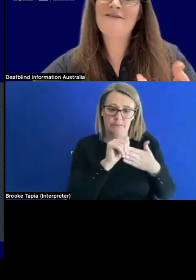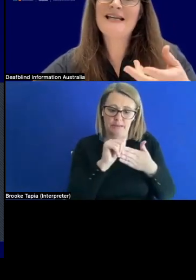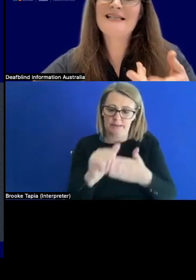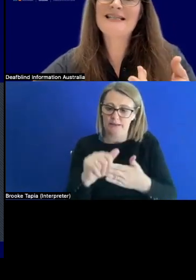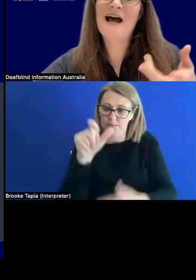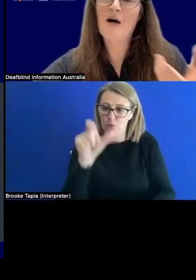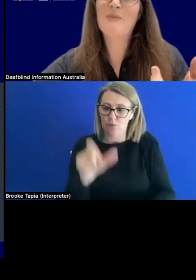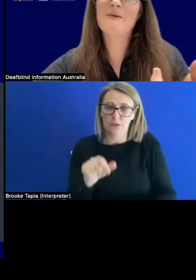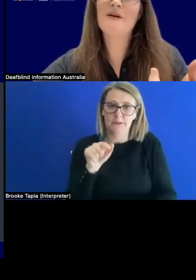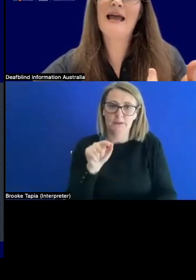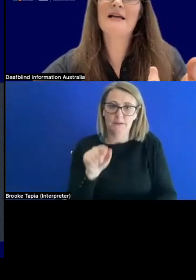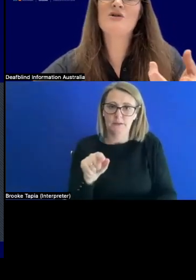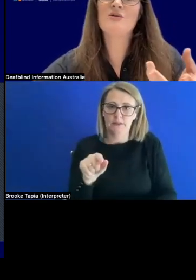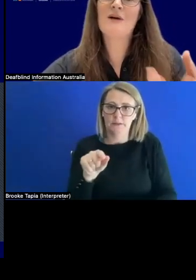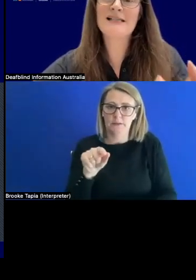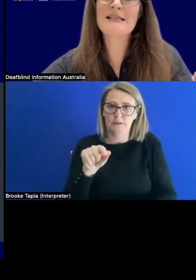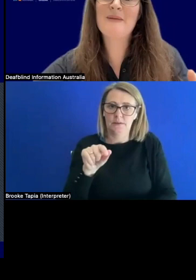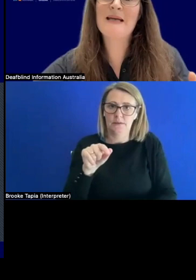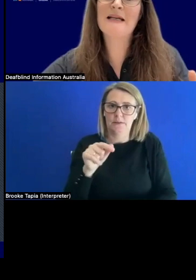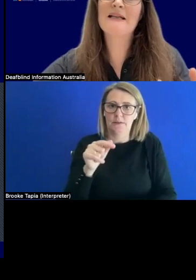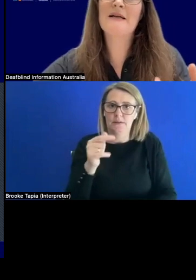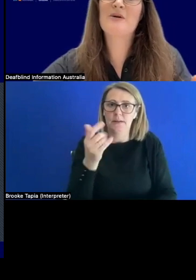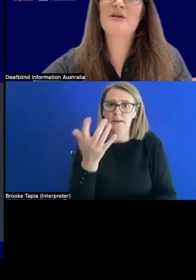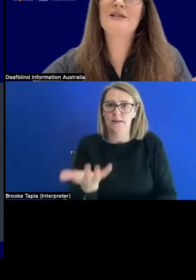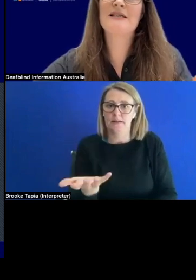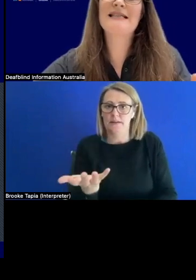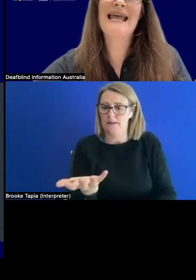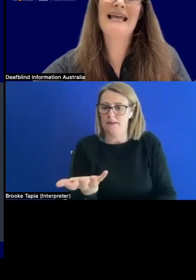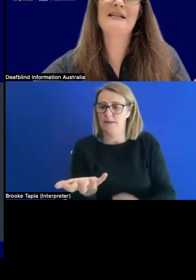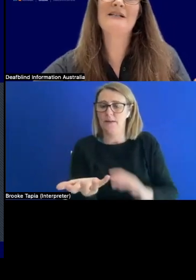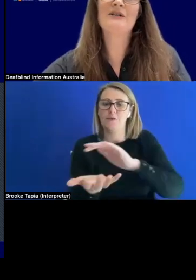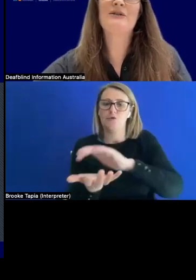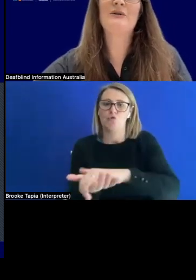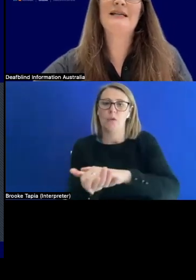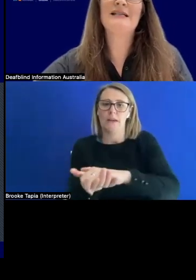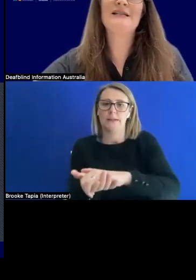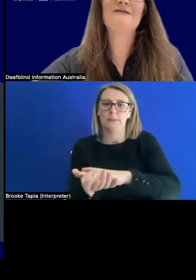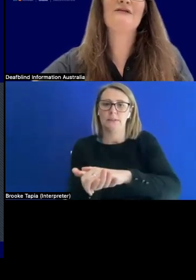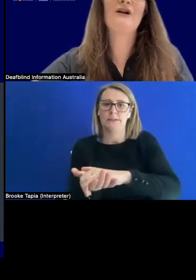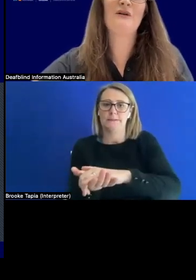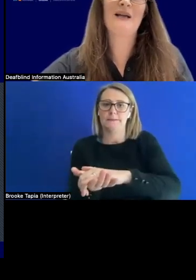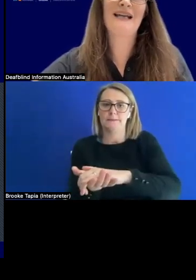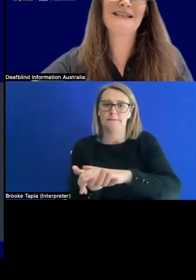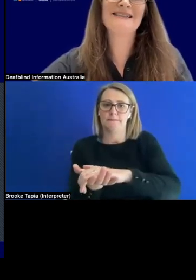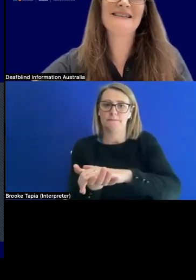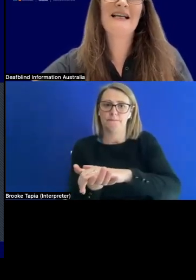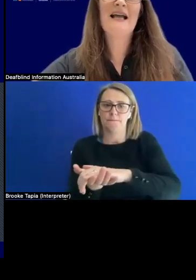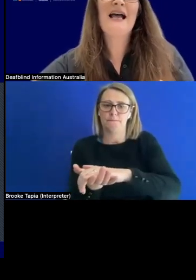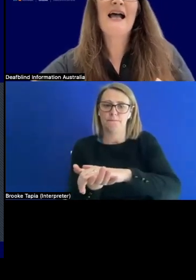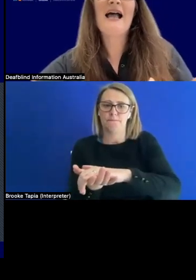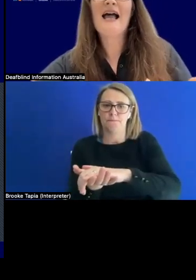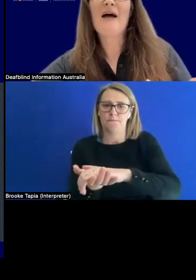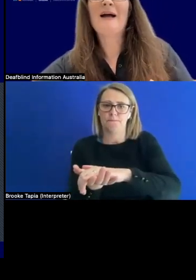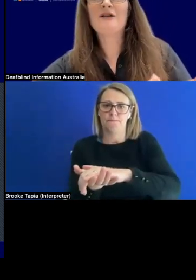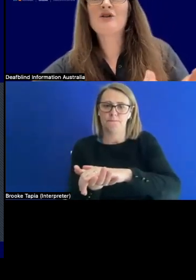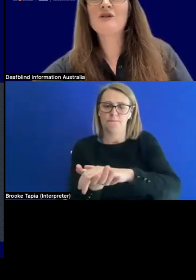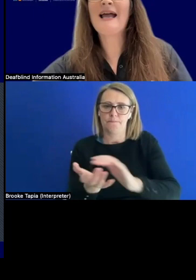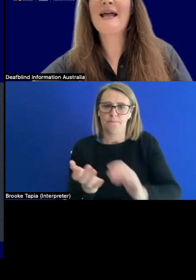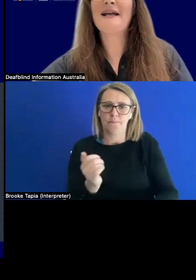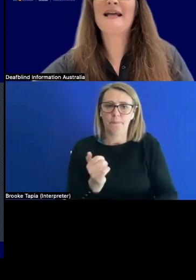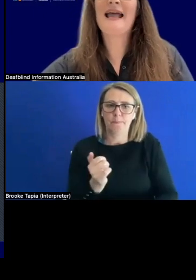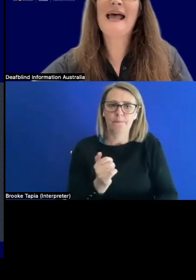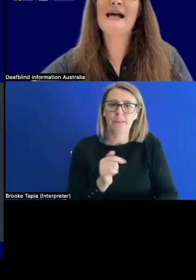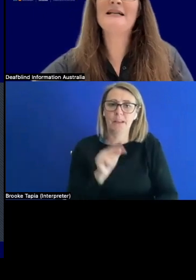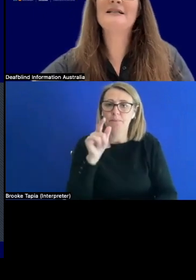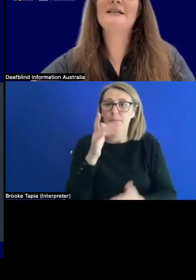face up and grasping the person’s hand who is following, but in true hand under hand,